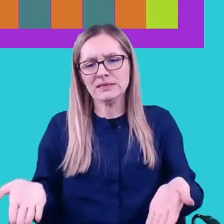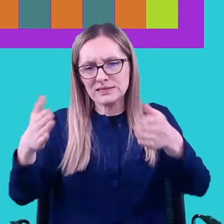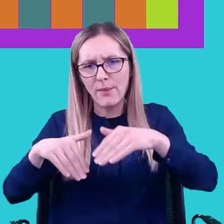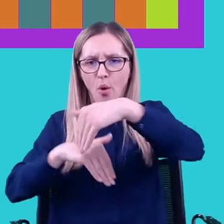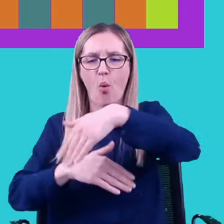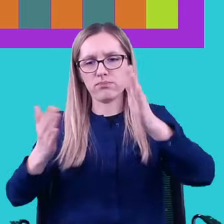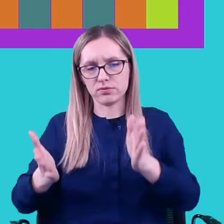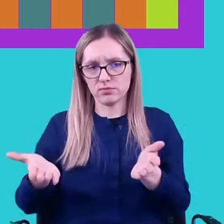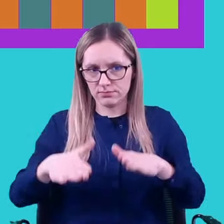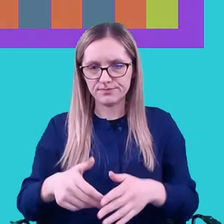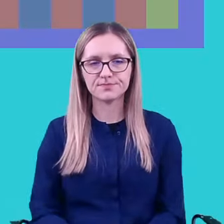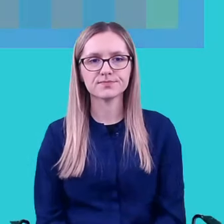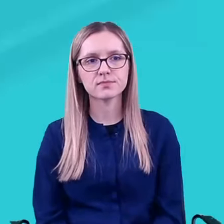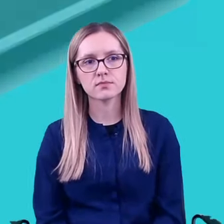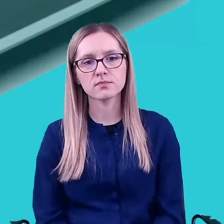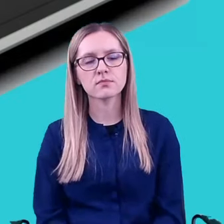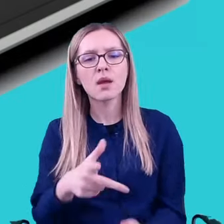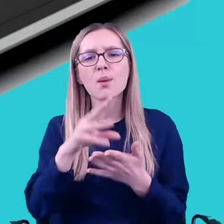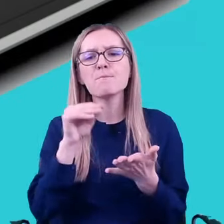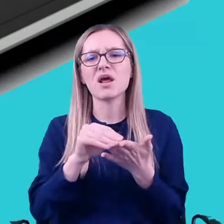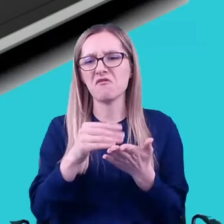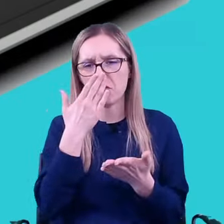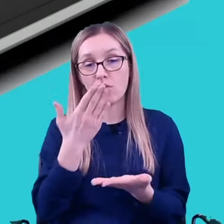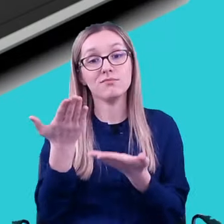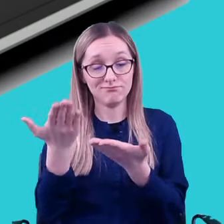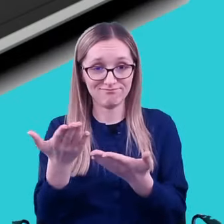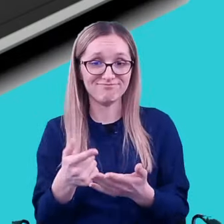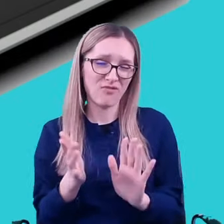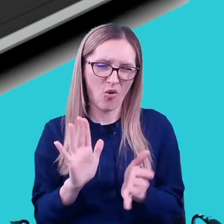How does it look in practice? It looks like this.